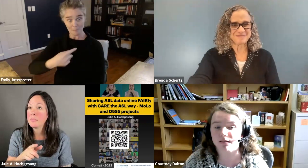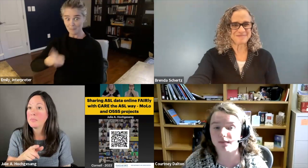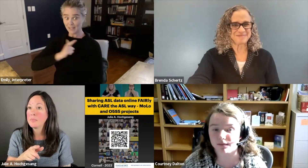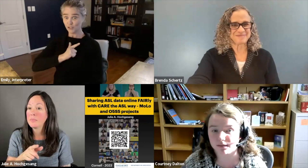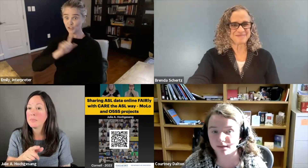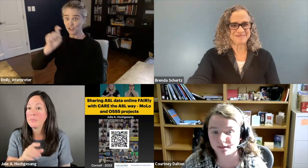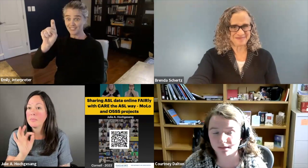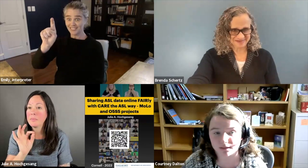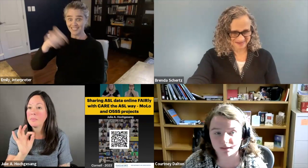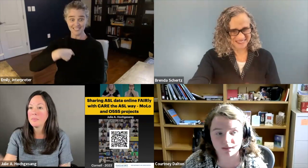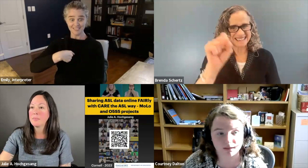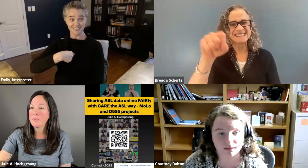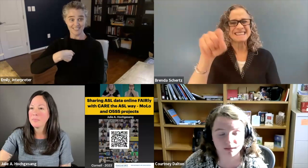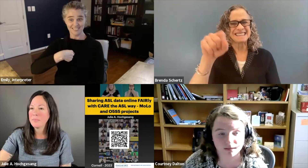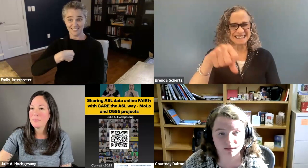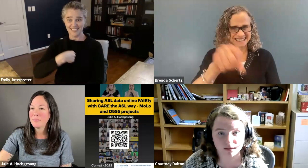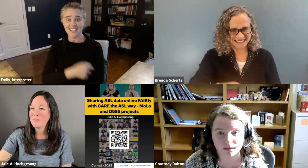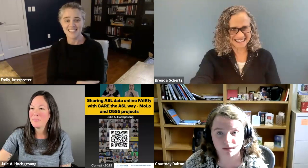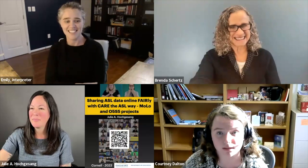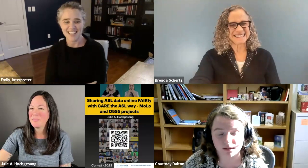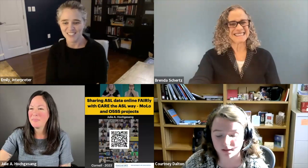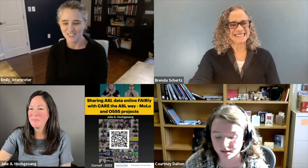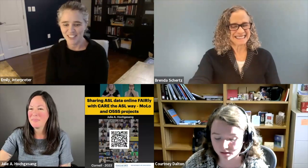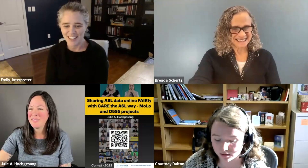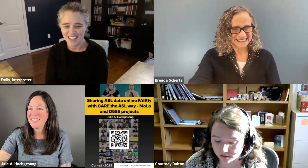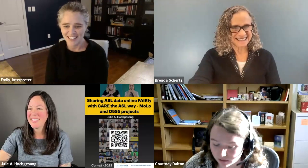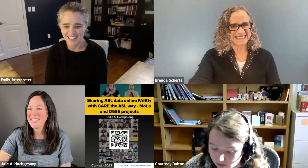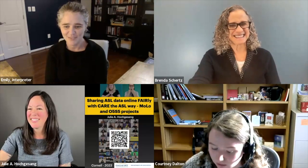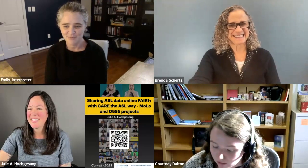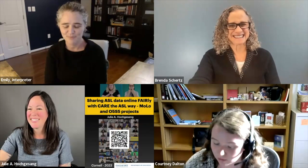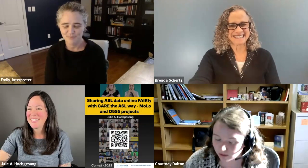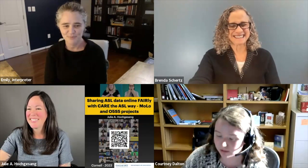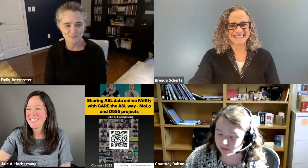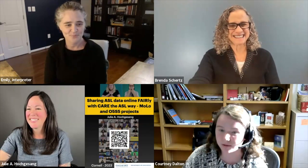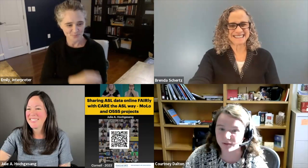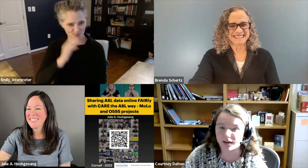Is it me? Okay yes yes go right ahead Is it me? Okay yes yes go right ahead